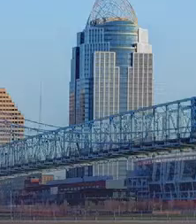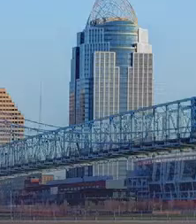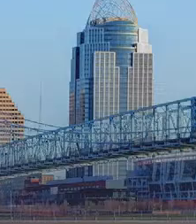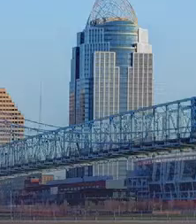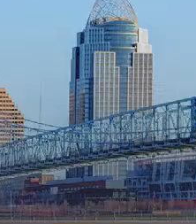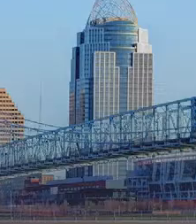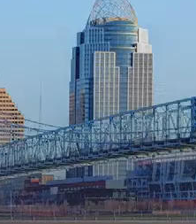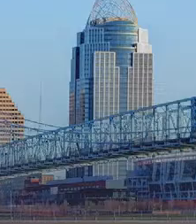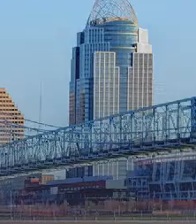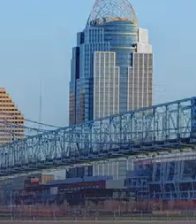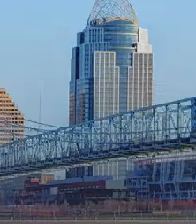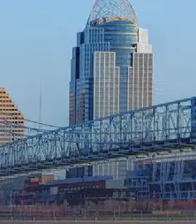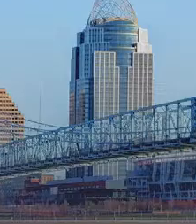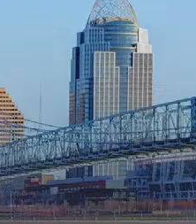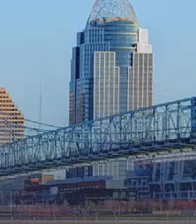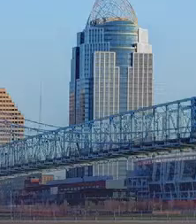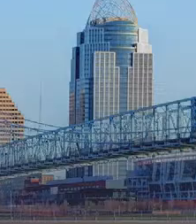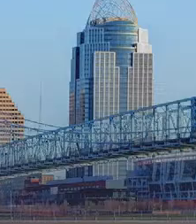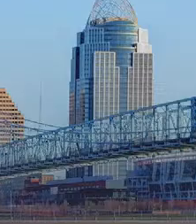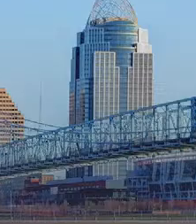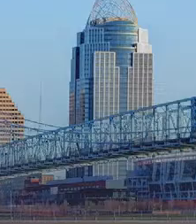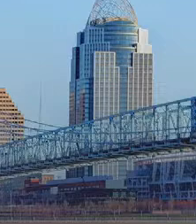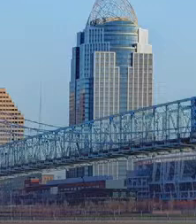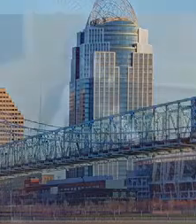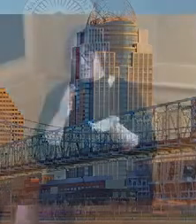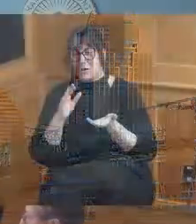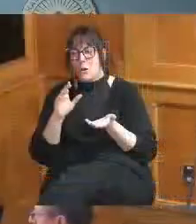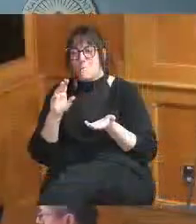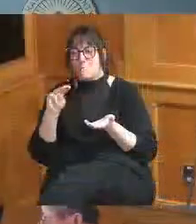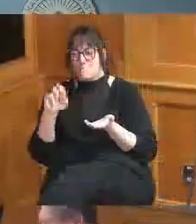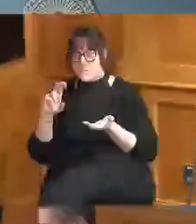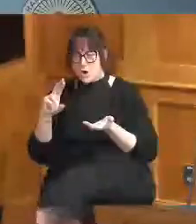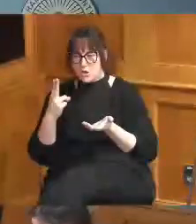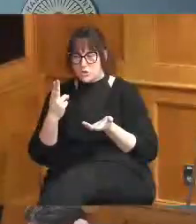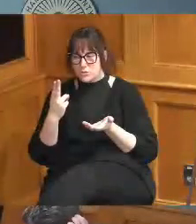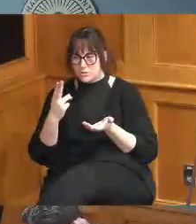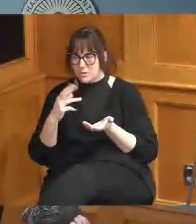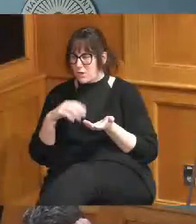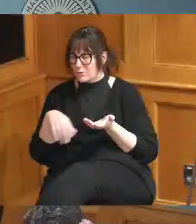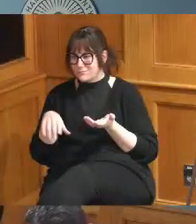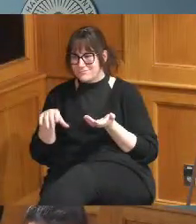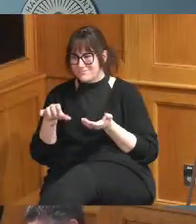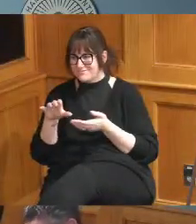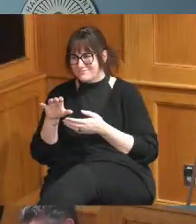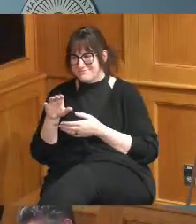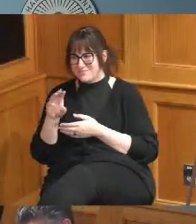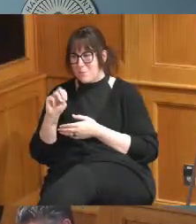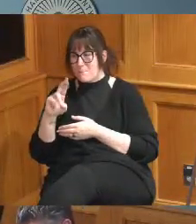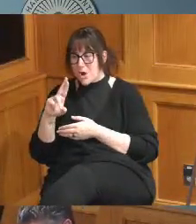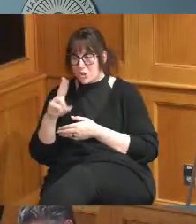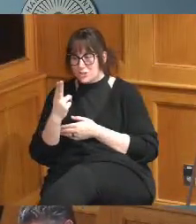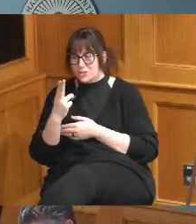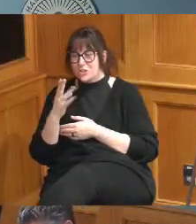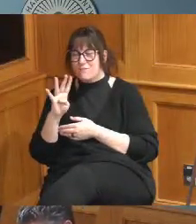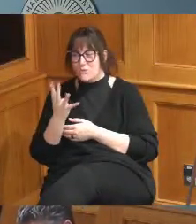of County Commissioners March 4th 2025 got a number of items on our agenda the affordable